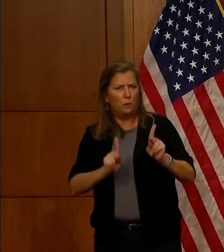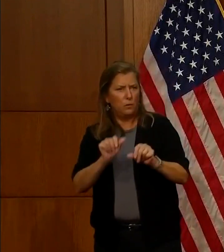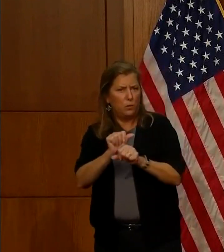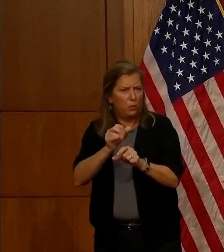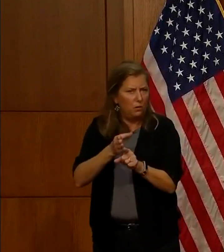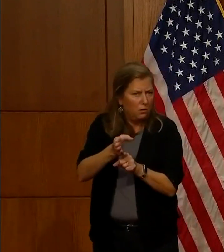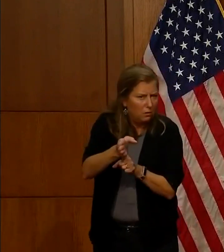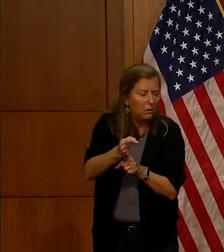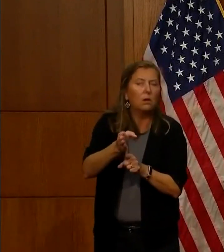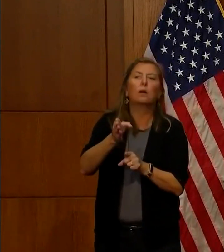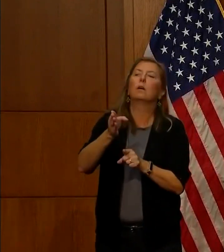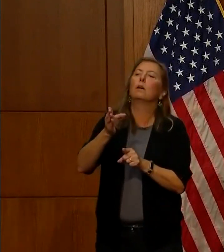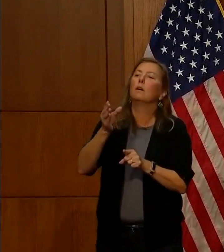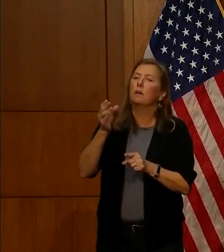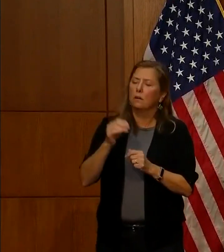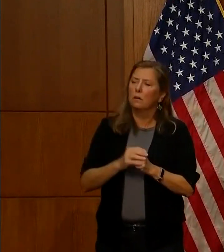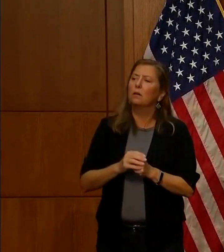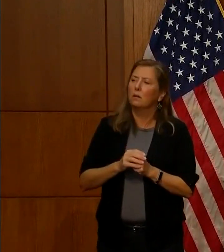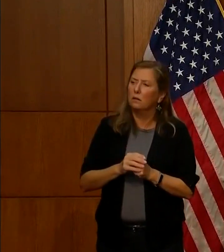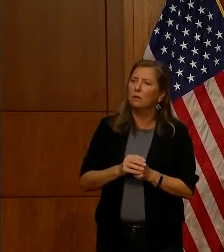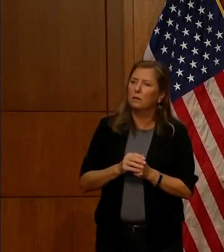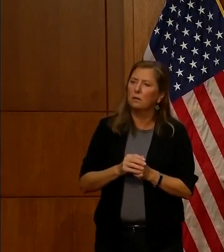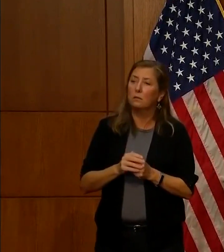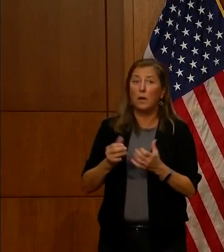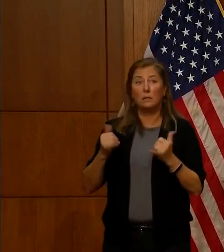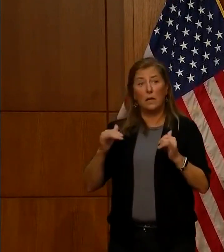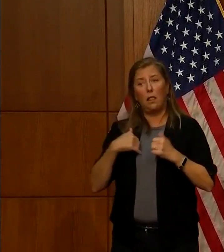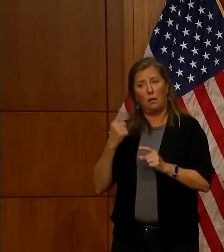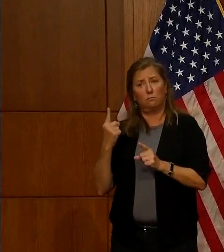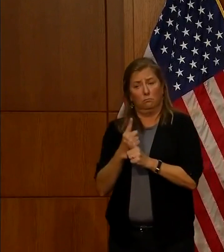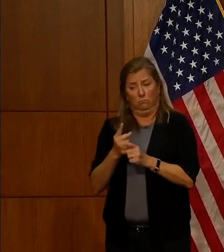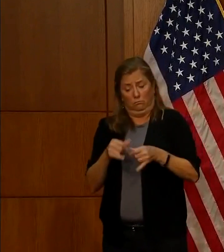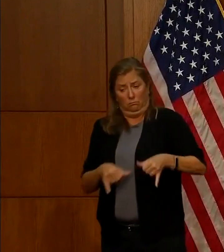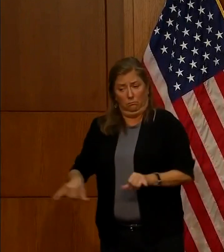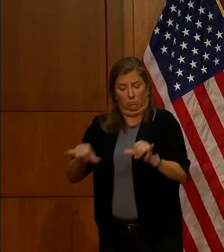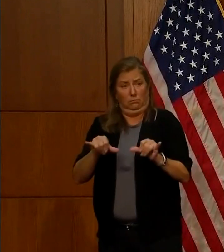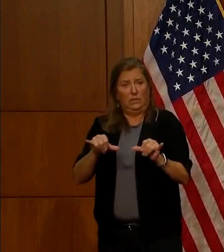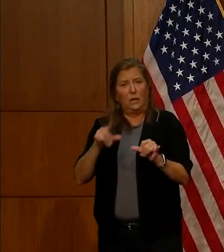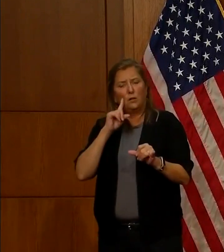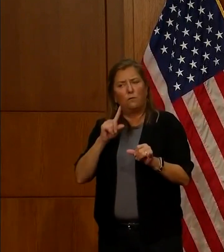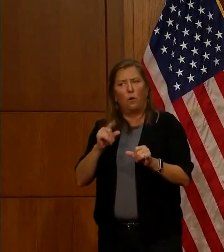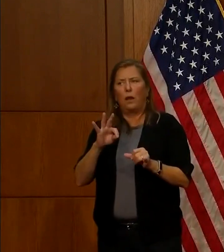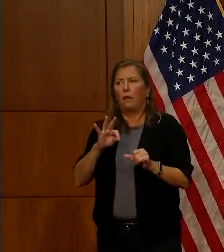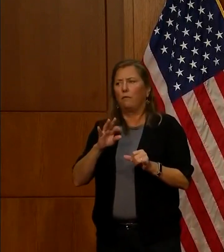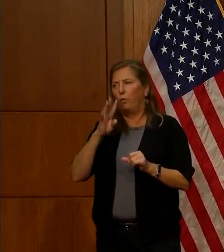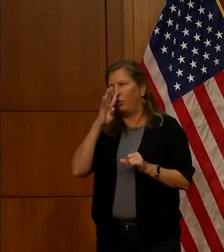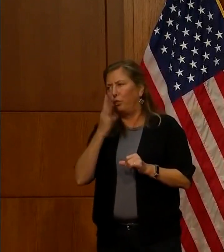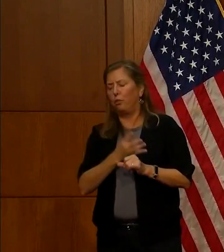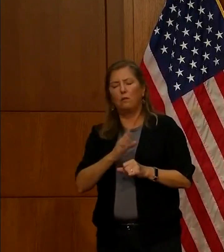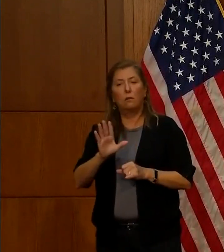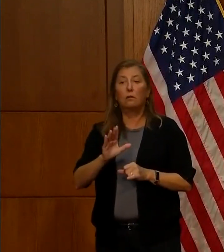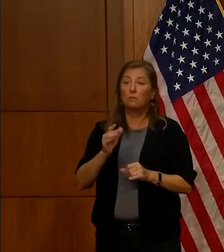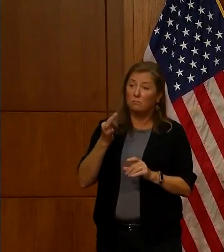PROVIDES AN IMPORTANT PROTECTION FOR THESE WORKERS BUT IT DOESN'T NEGATE OUR